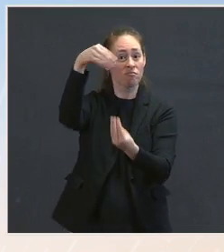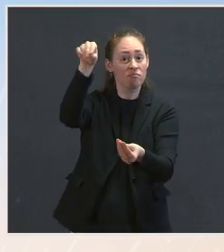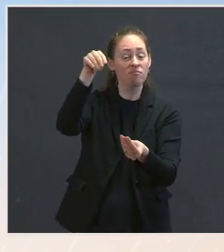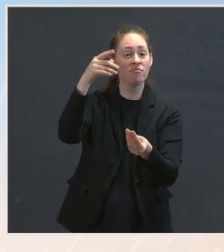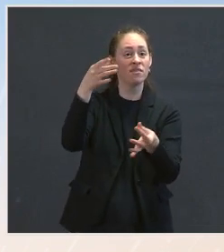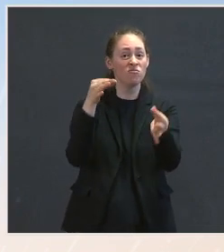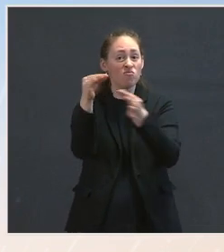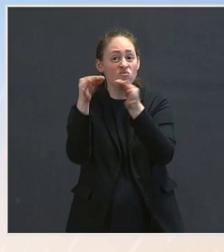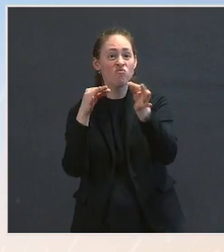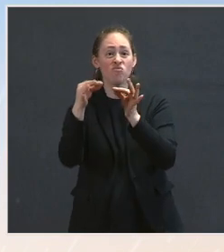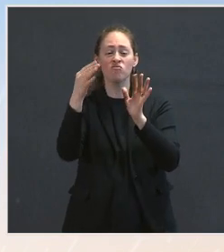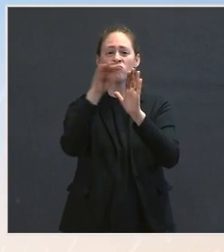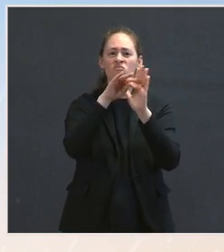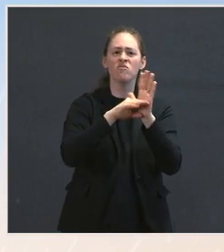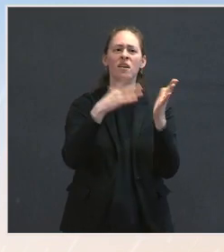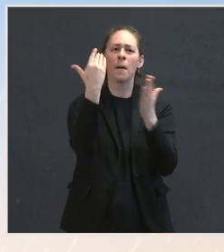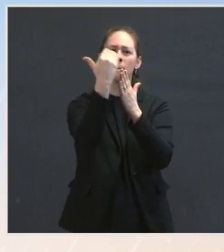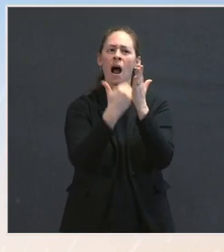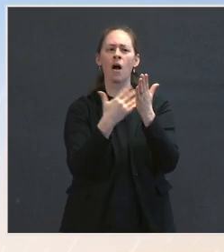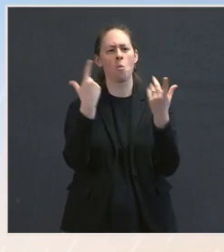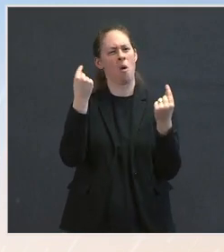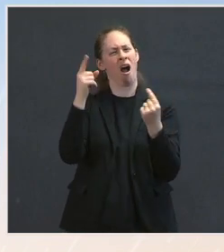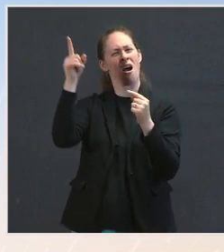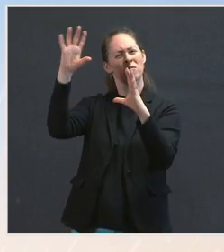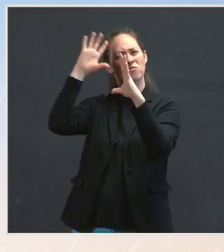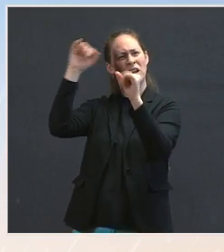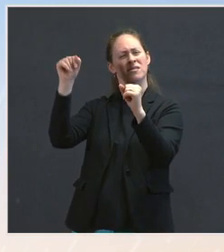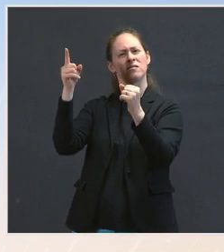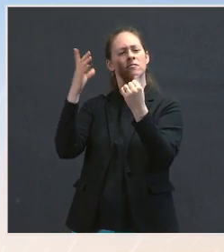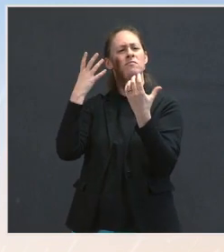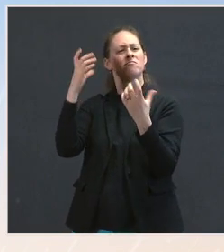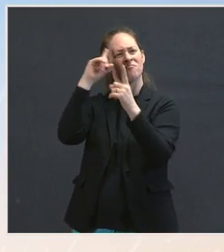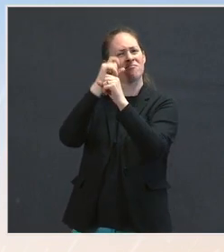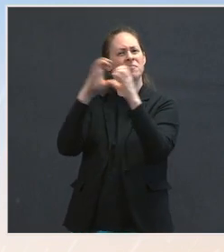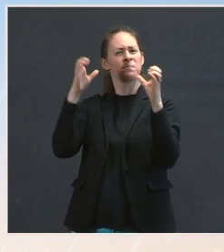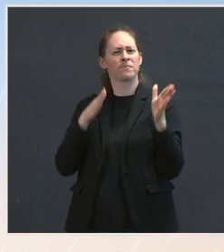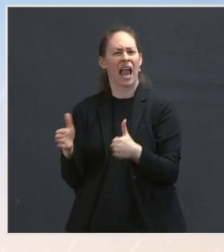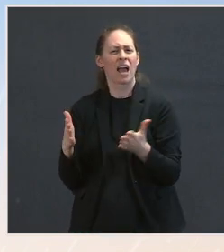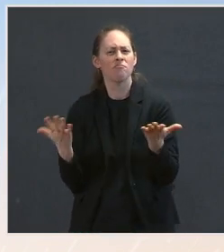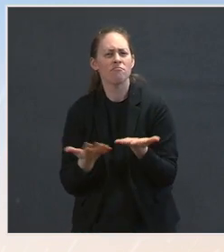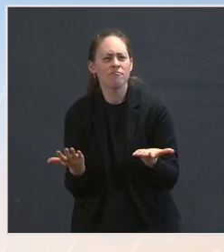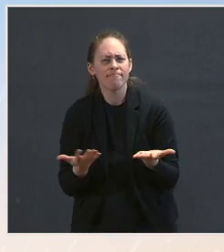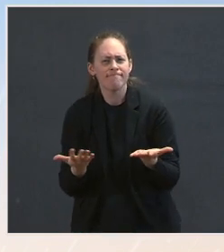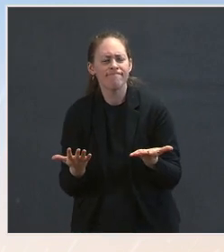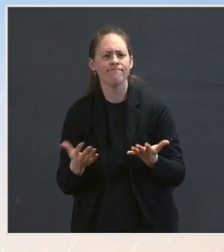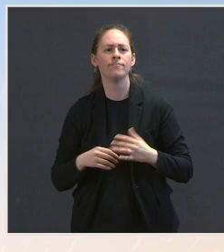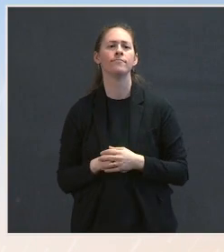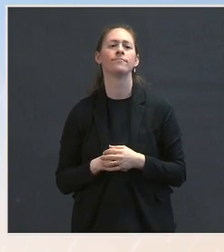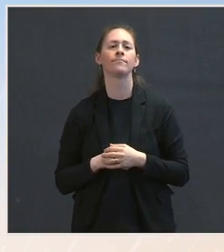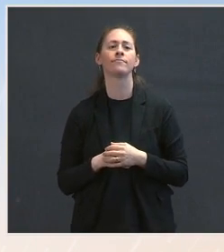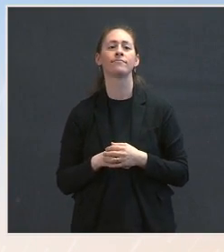and what would we expect to see out of that review? Ms. Psaki: Well, we have more than 60 days left until we hit 100 days.